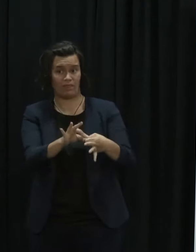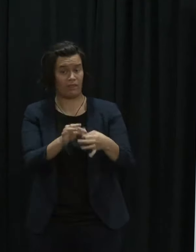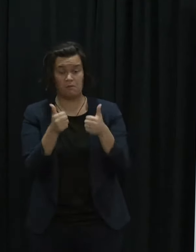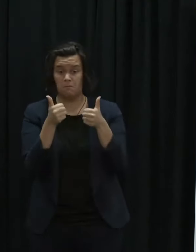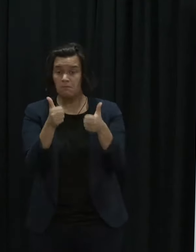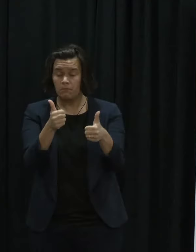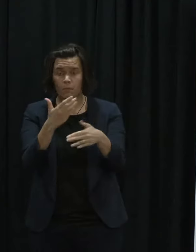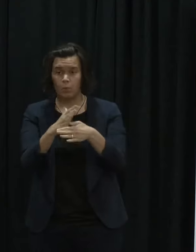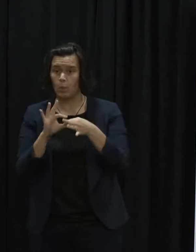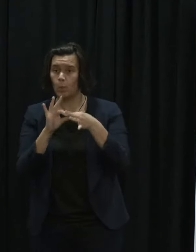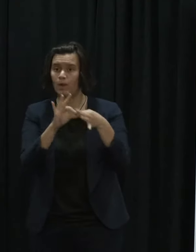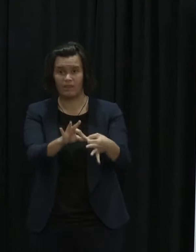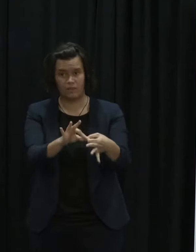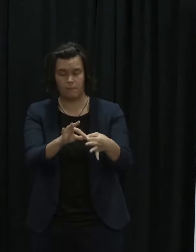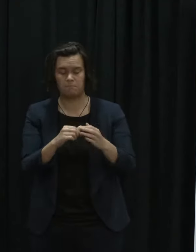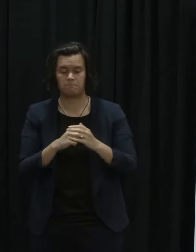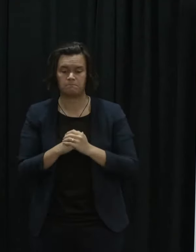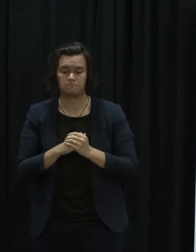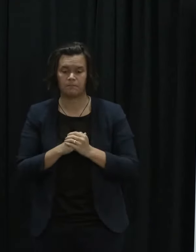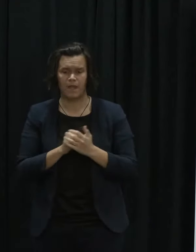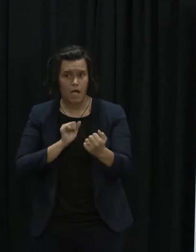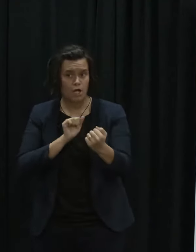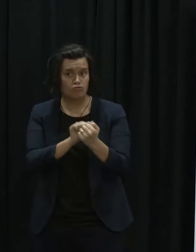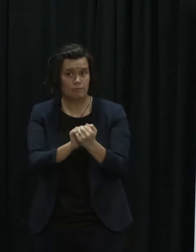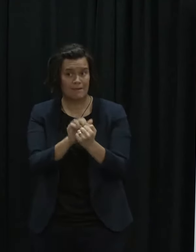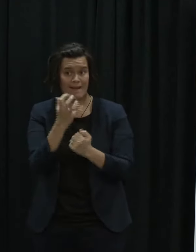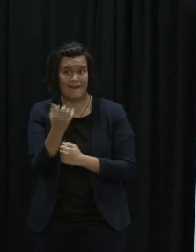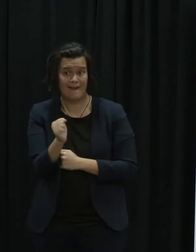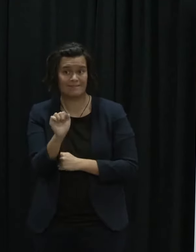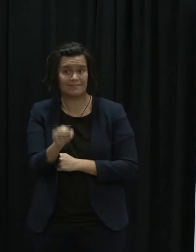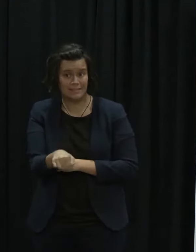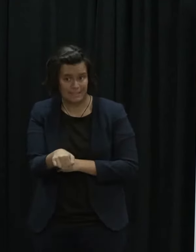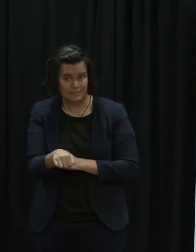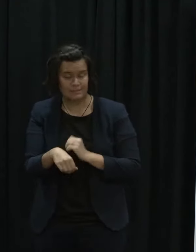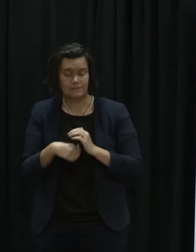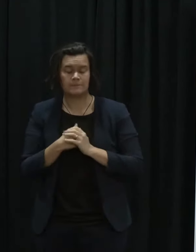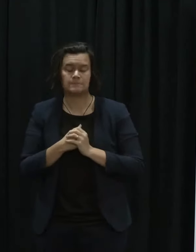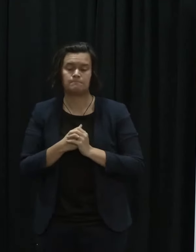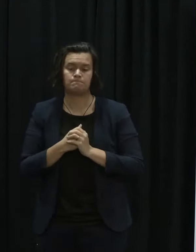Local government asked us to